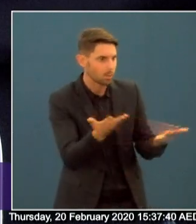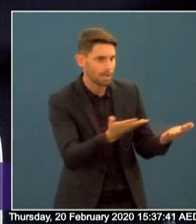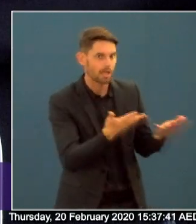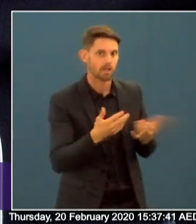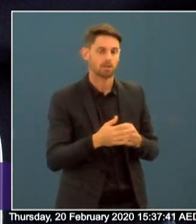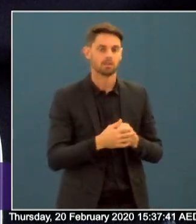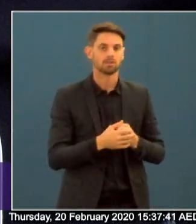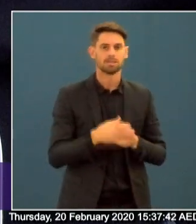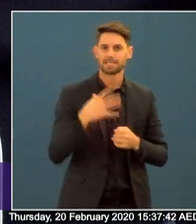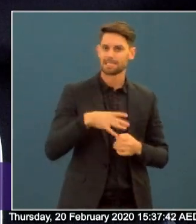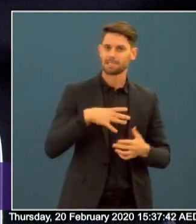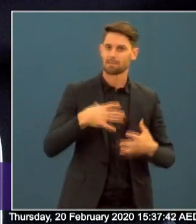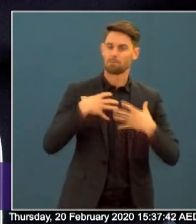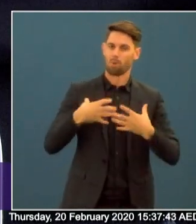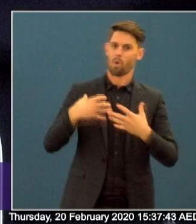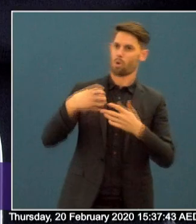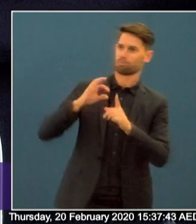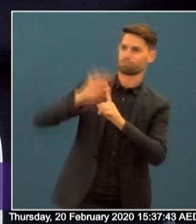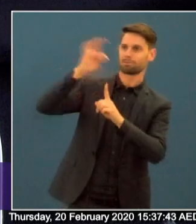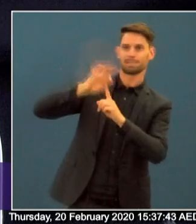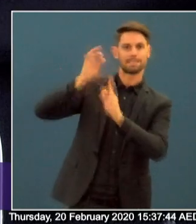and knowledge enhancement for those practitioners —